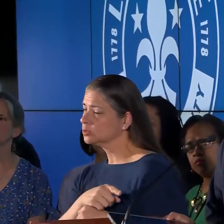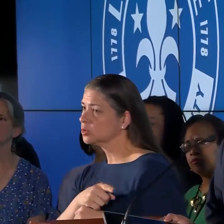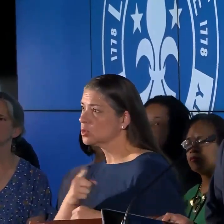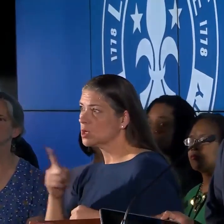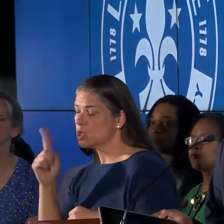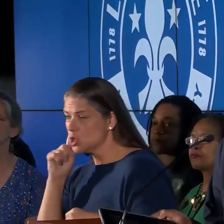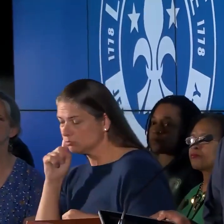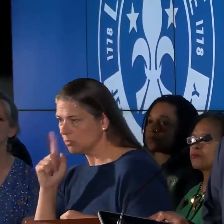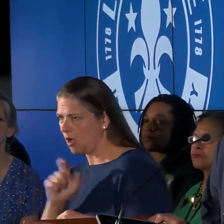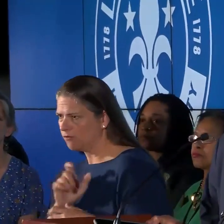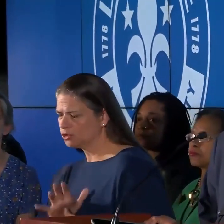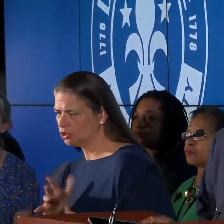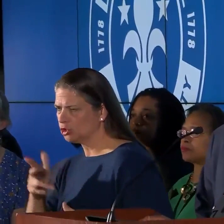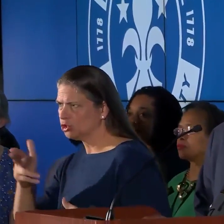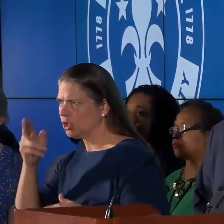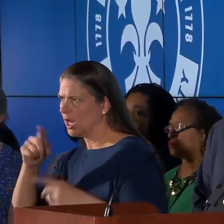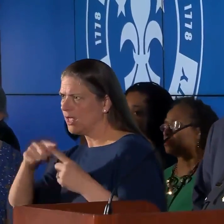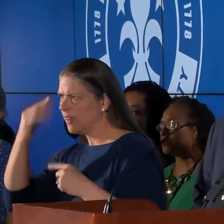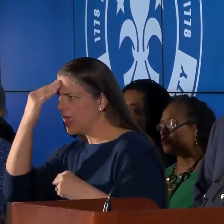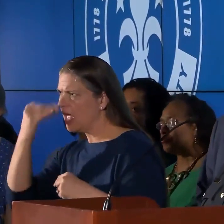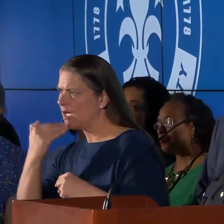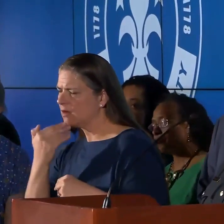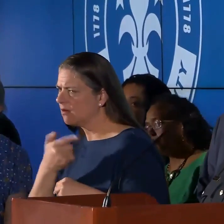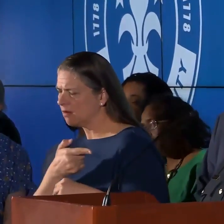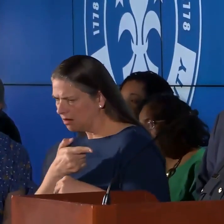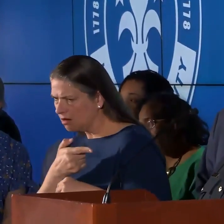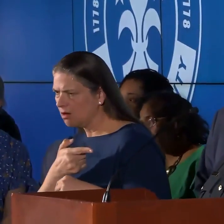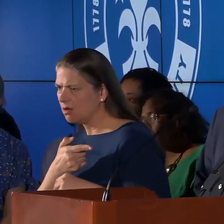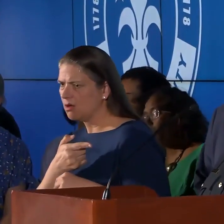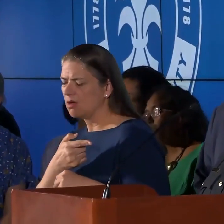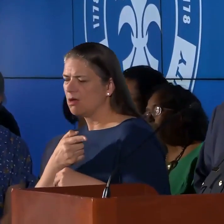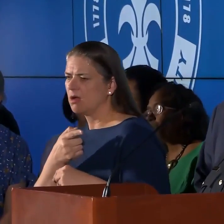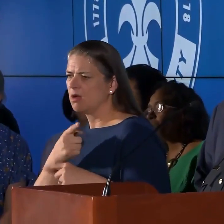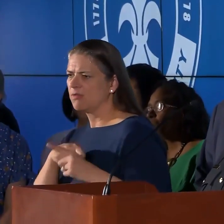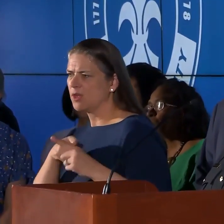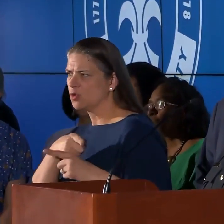shot in the head and then ultimately to hear that that for now he is stable.